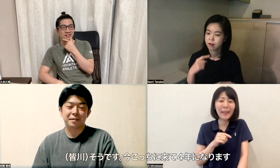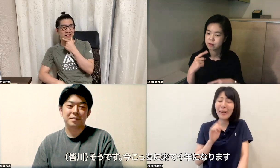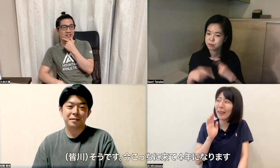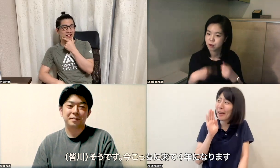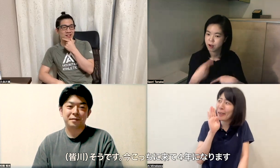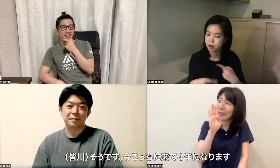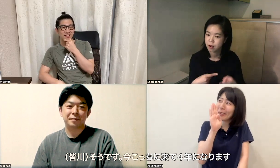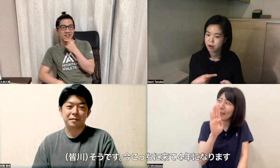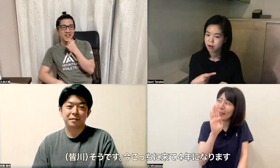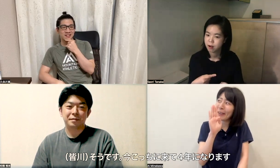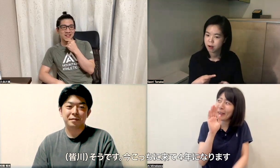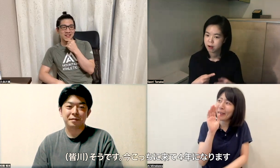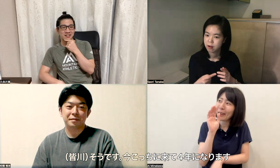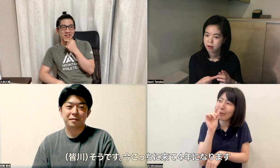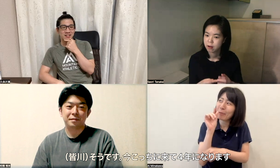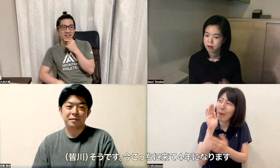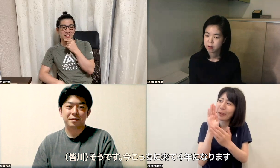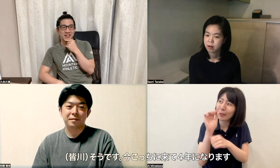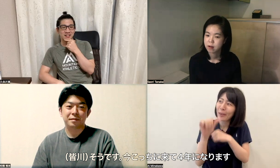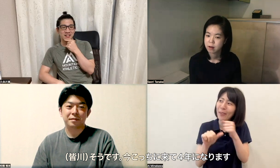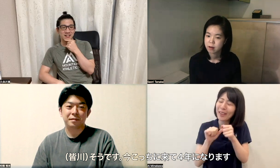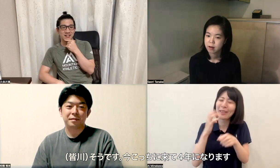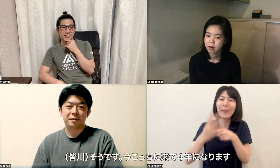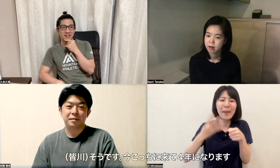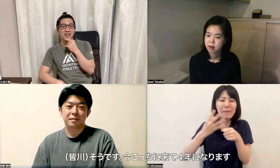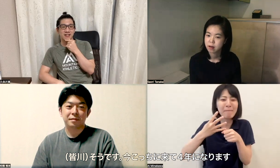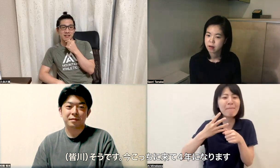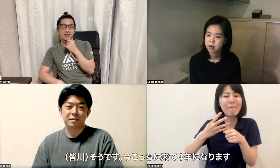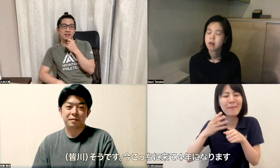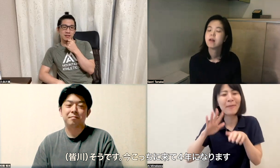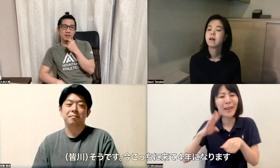(AM) That's right. It's been four years.